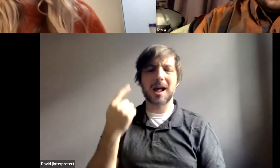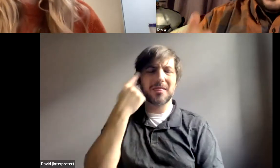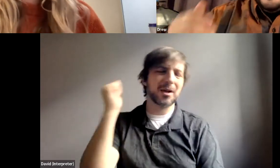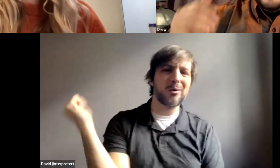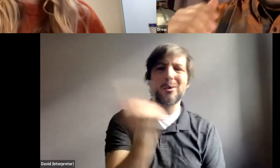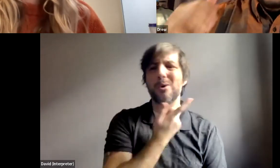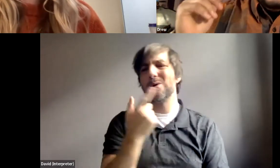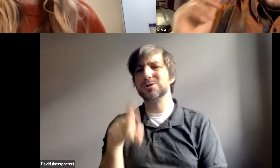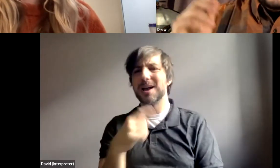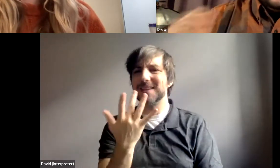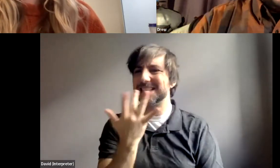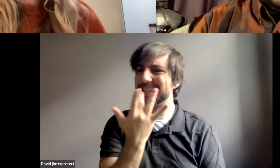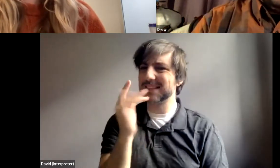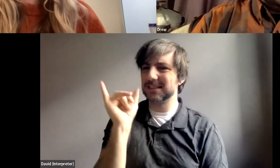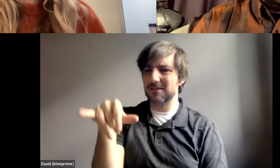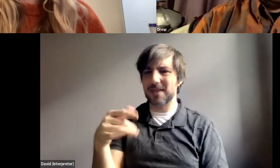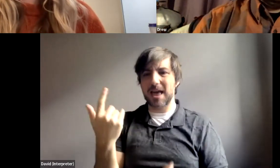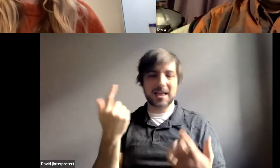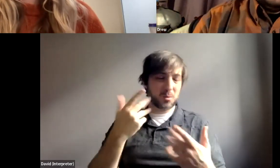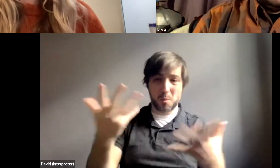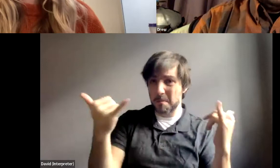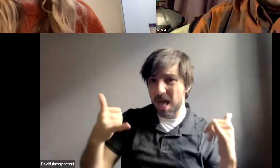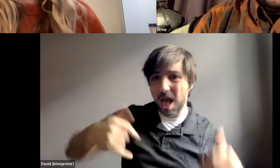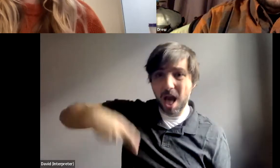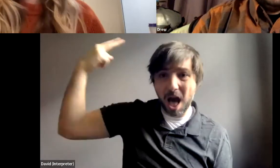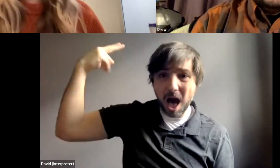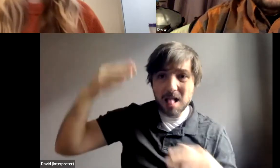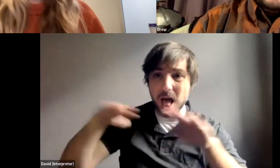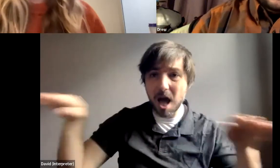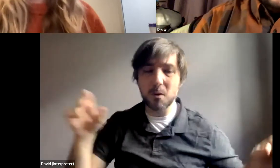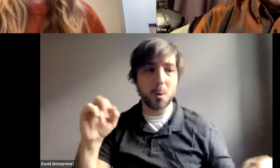to play high level or skate with their friends. That's